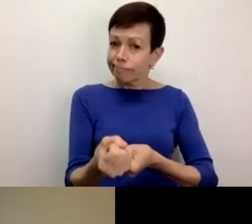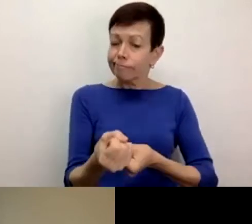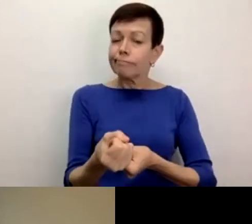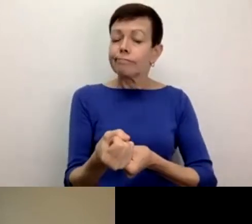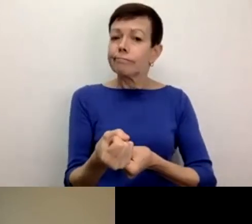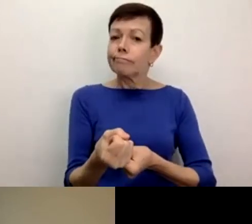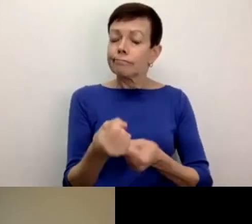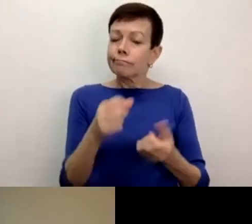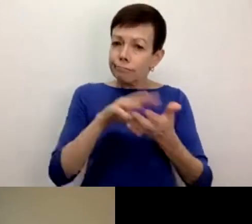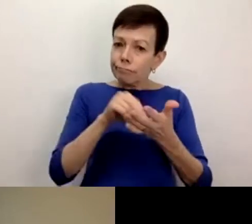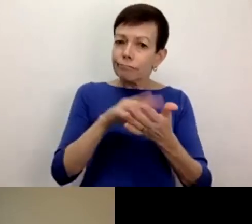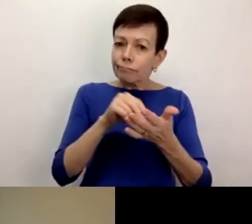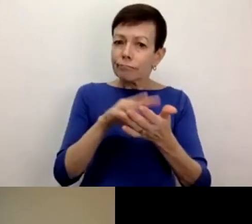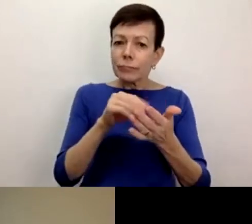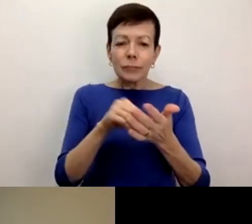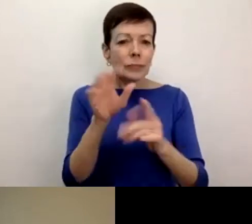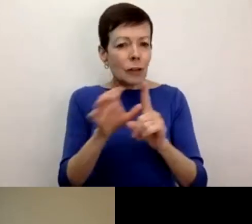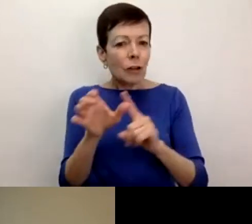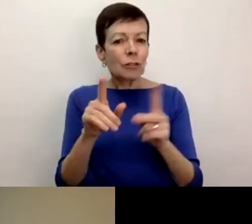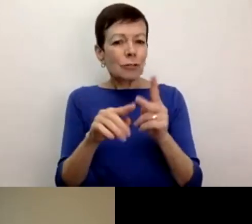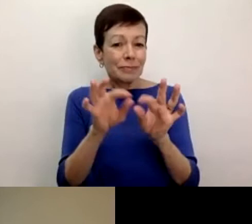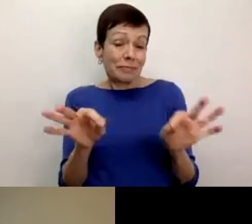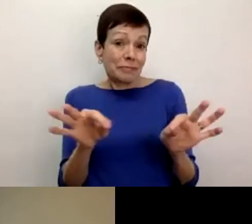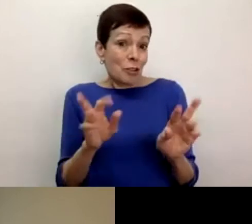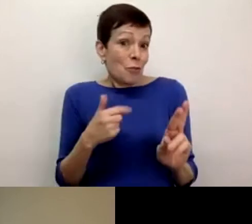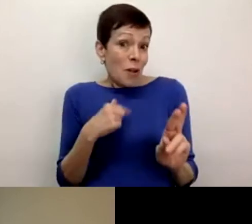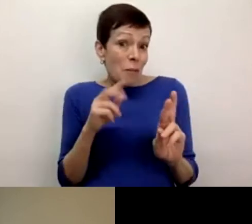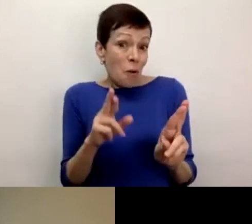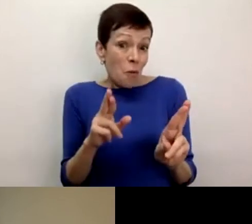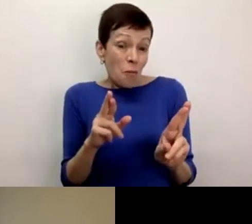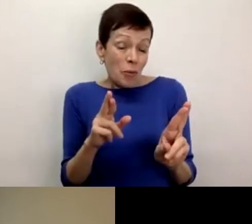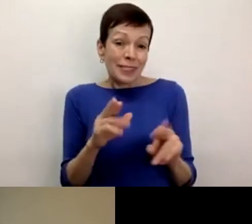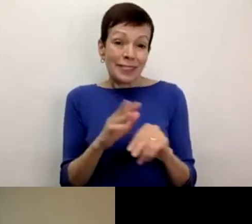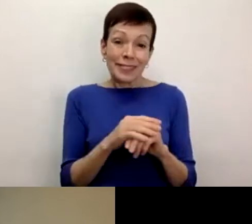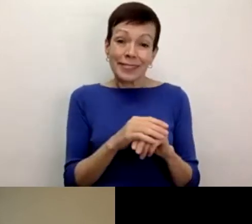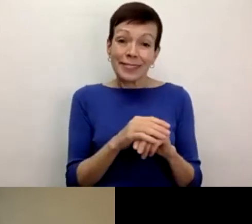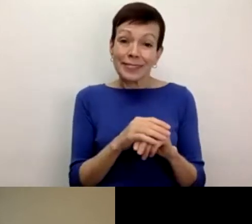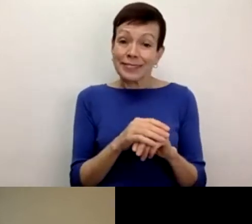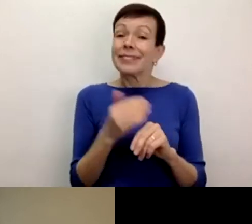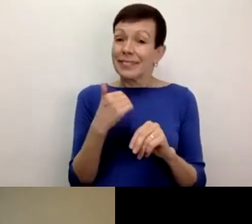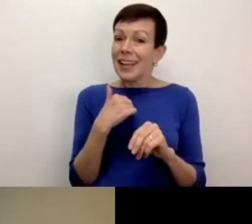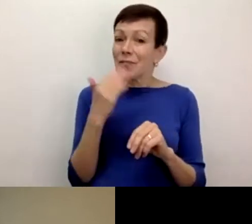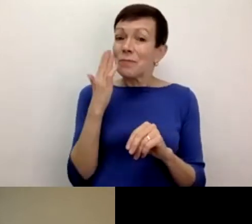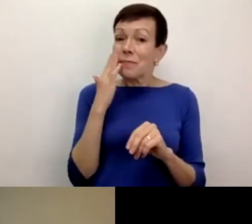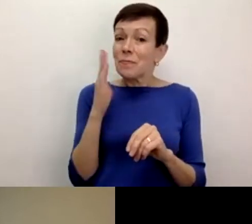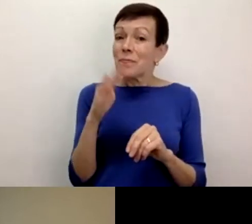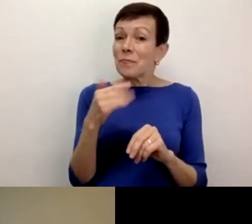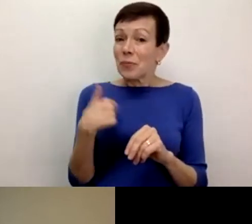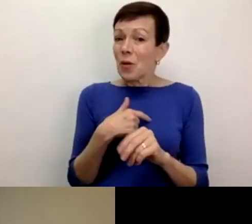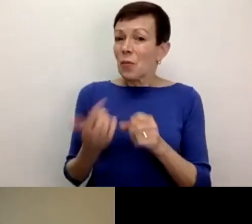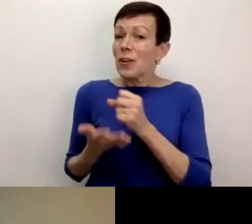And so I'm really hoping that you know, I'm, I know that we can, we can help, help her